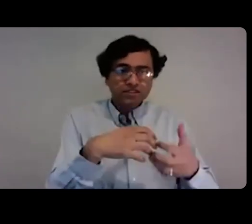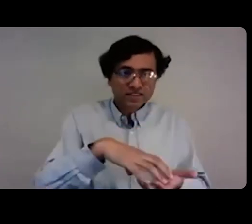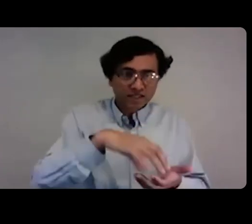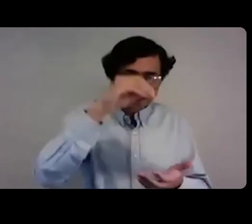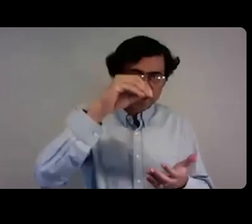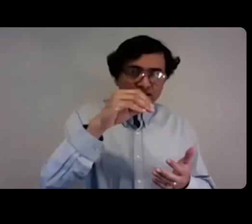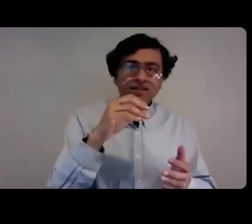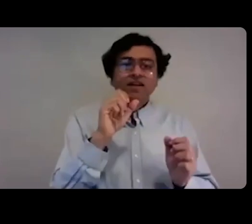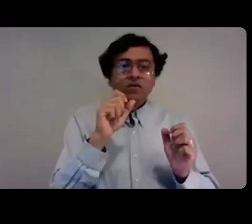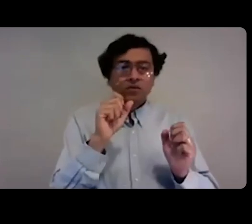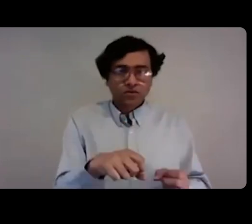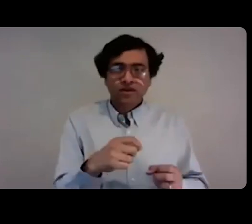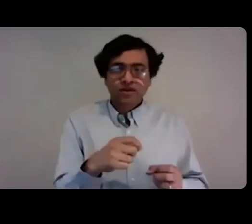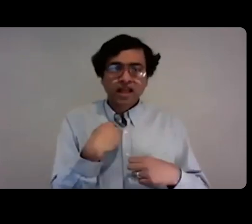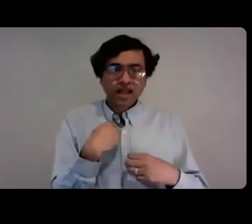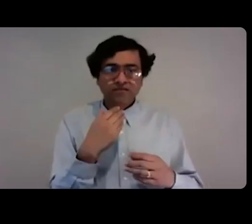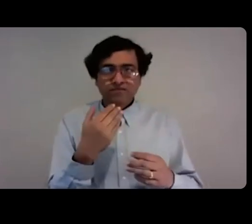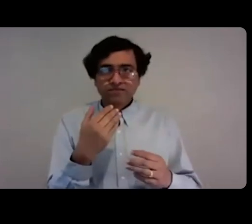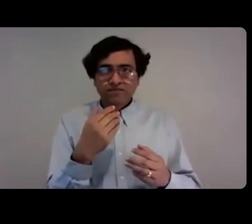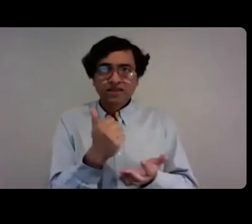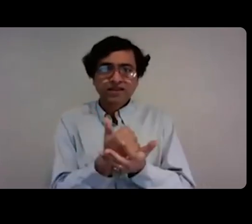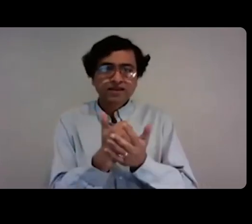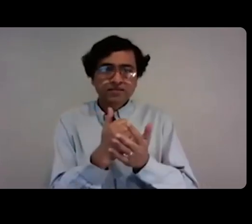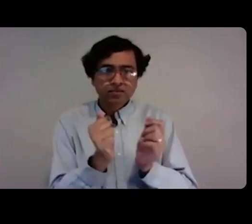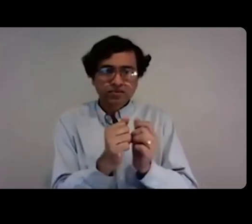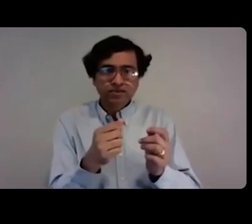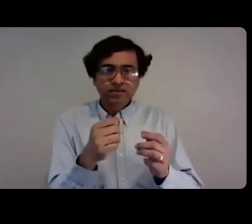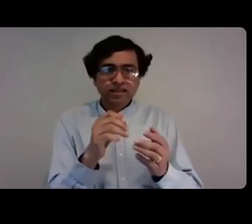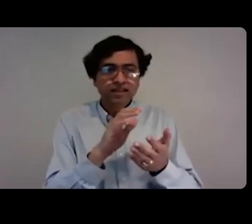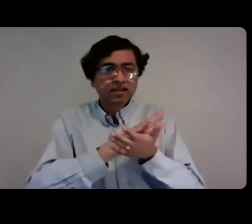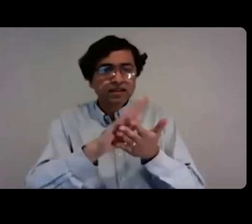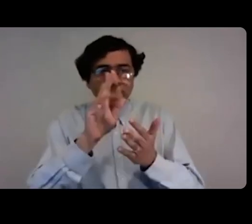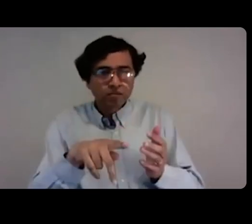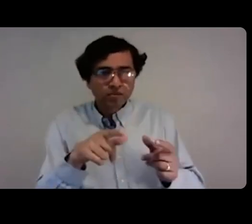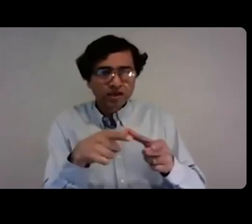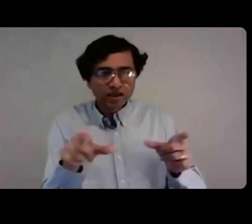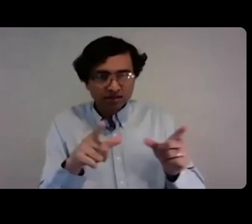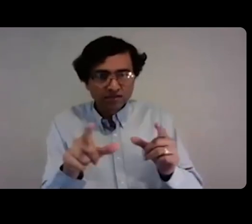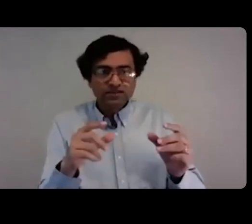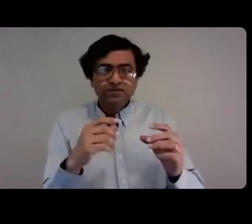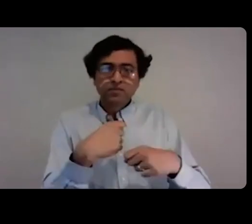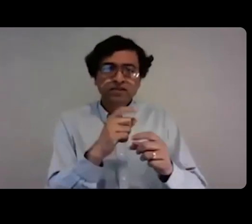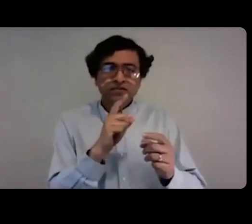talk about artificial intelligence or avatars, we may have technology that might